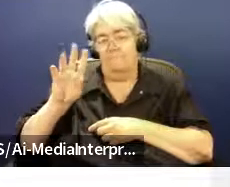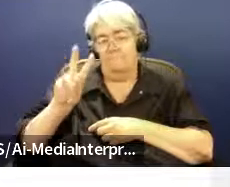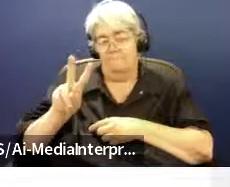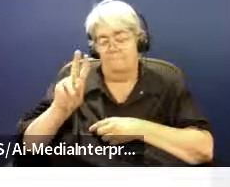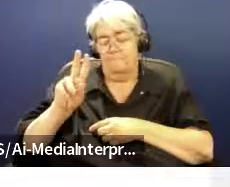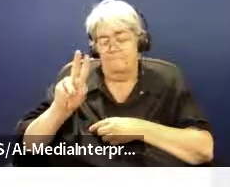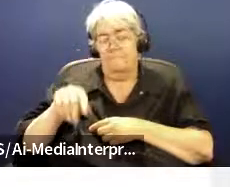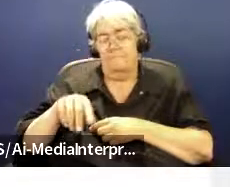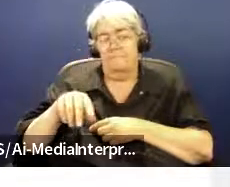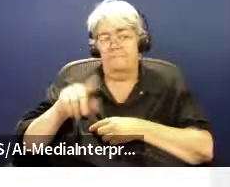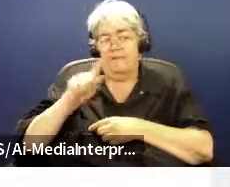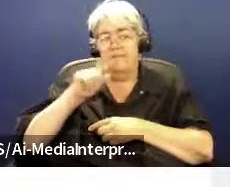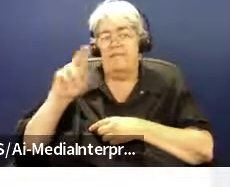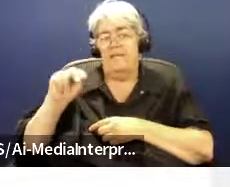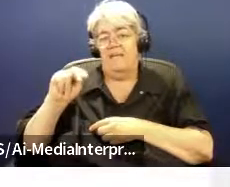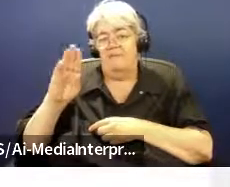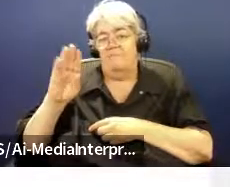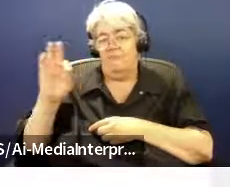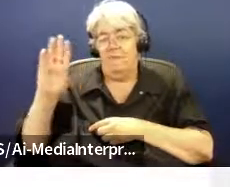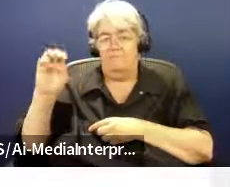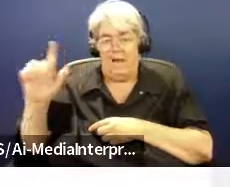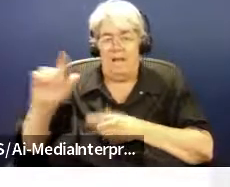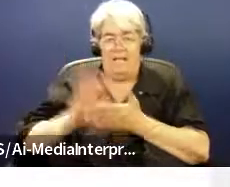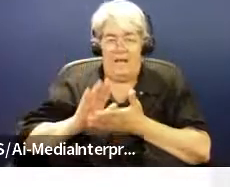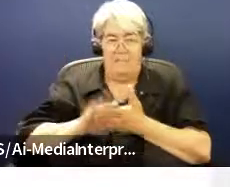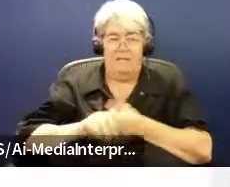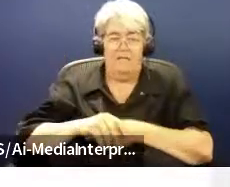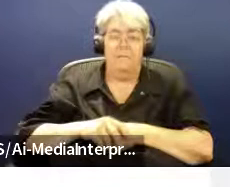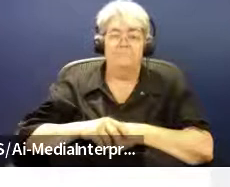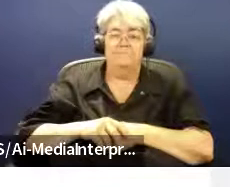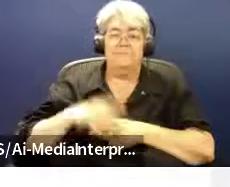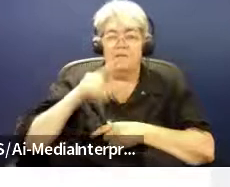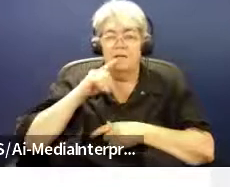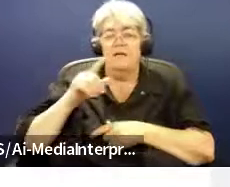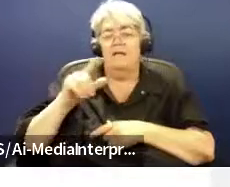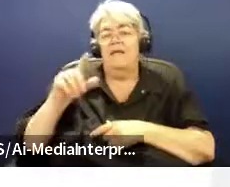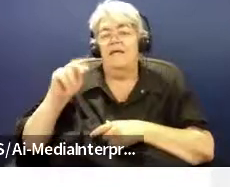So if I just press H from here, SPEAKER: NFB belt registered Academy, heading level for link.